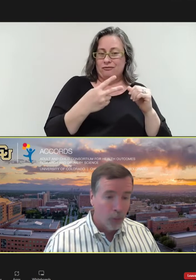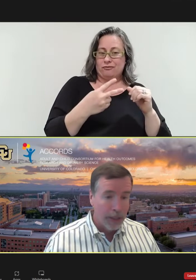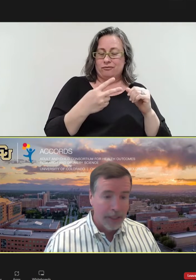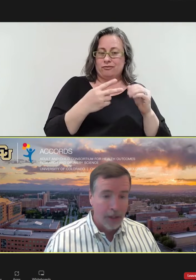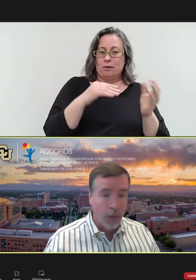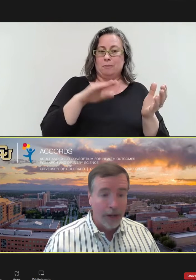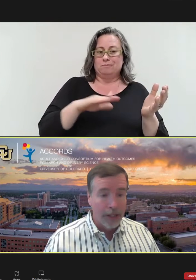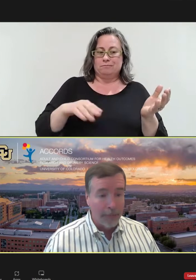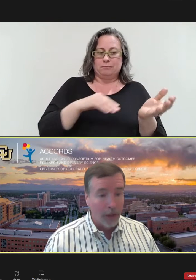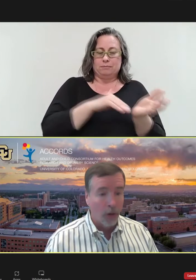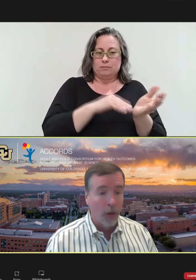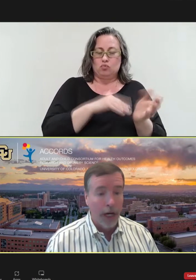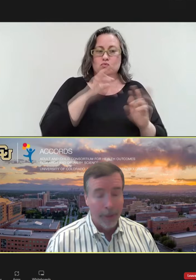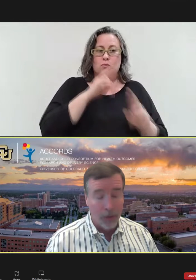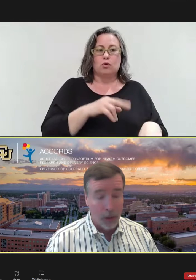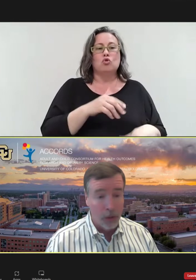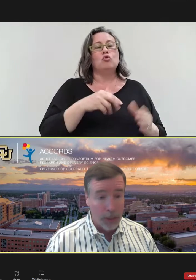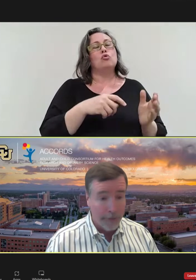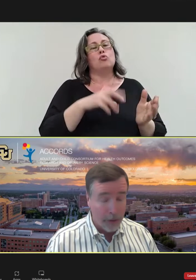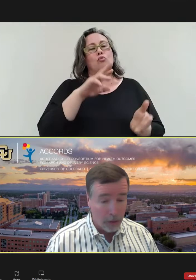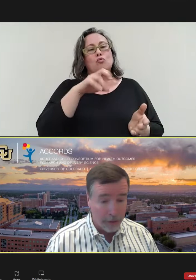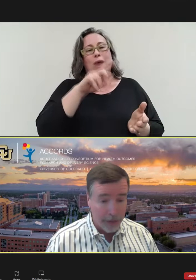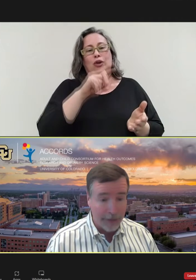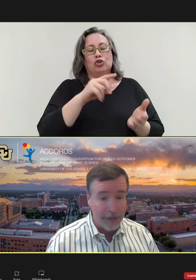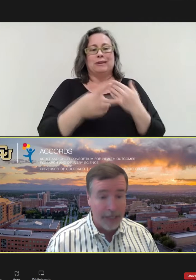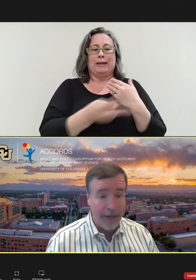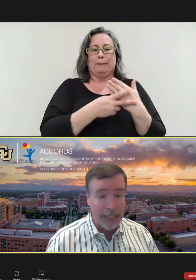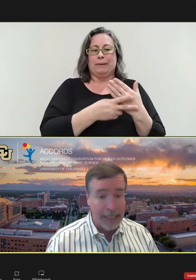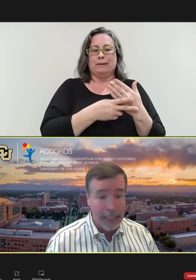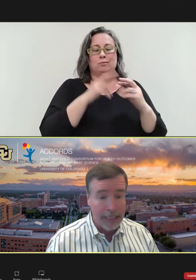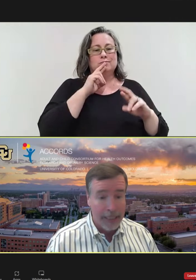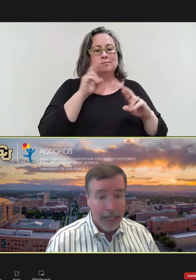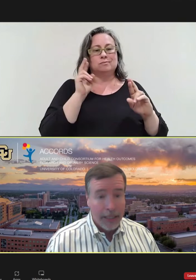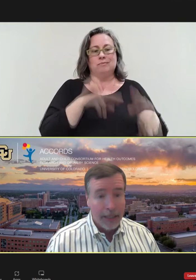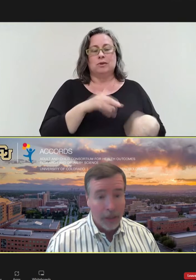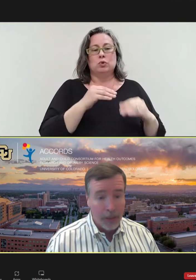was that the record keeping requirements were too difficult for VFC vaccines. That there was